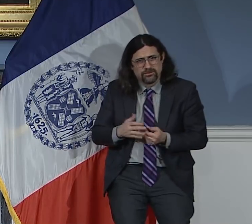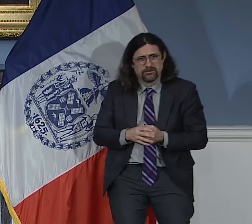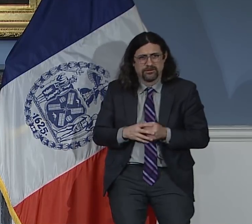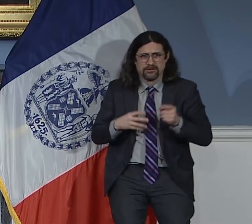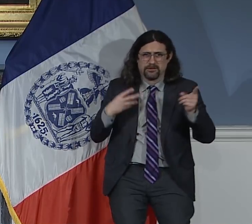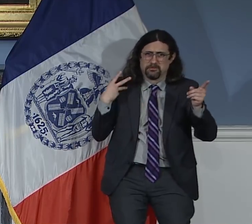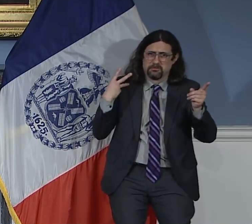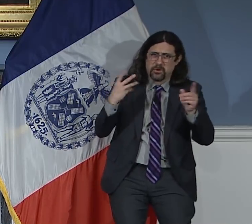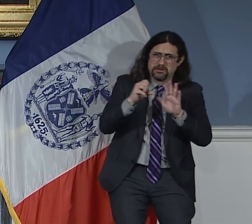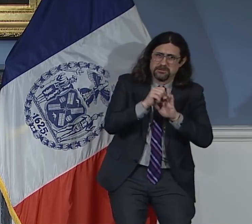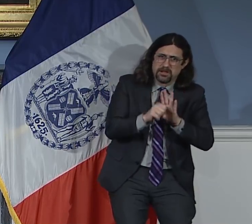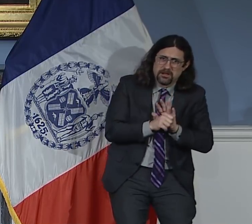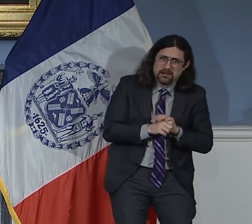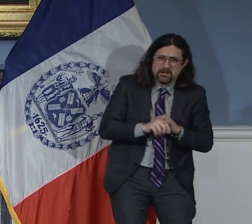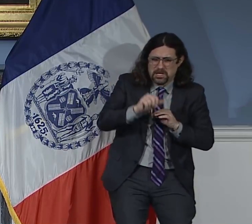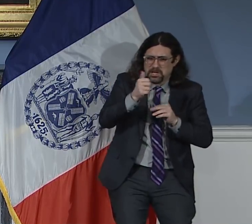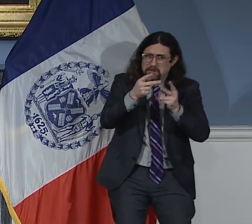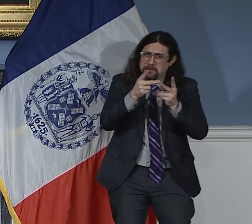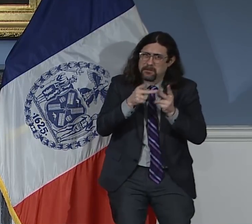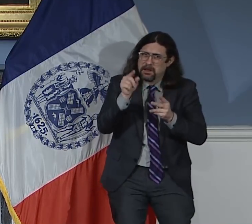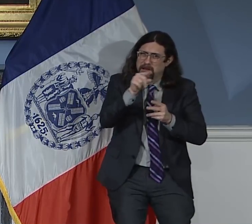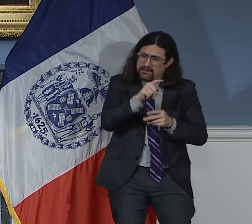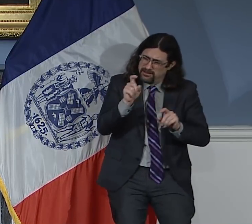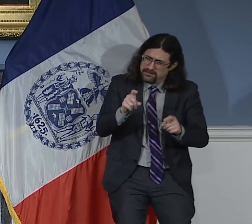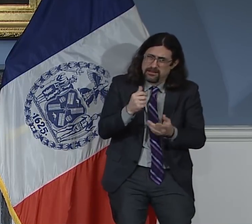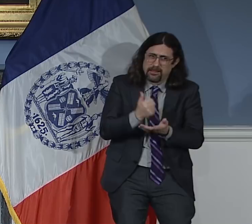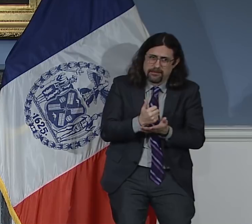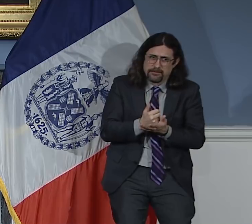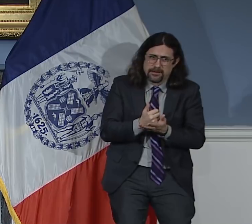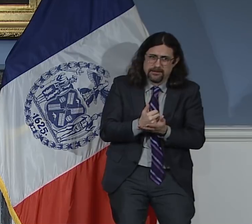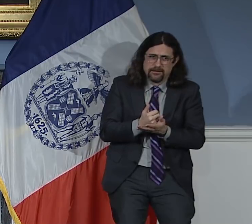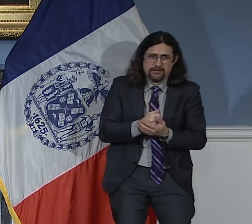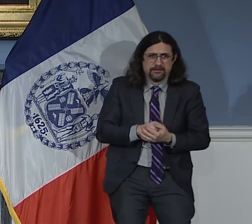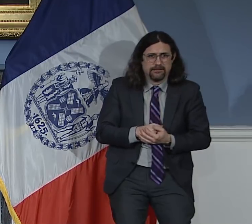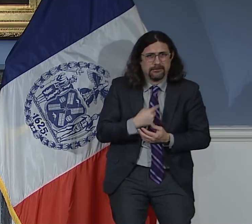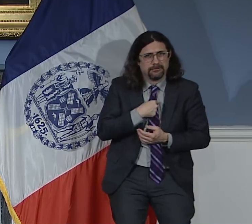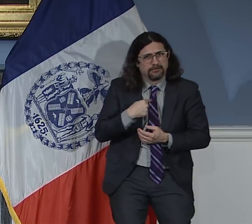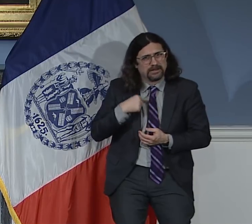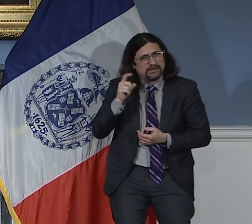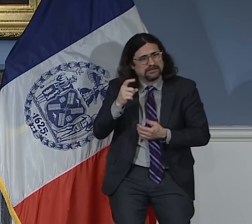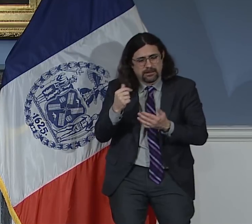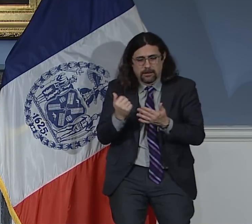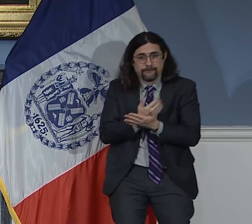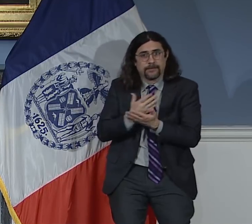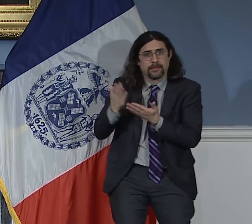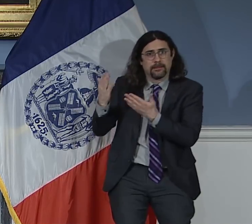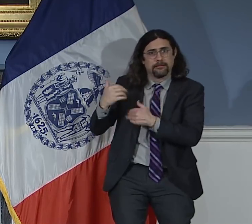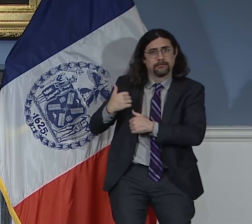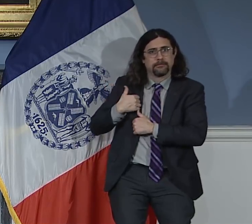WASHINGTON STATE WHERE THEY COULD BE HELPING RIGHT NOW? WE NEED THEM. WE NEED EVERYTHING THE